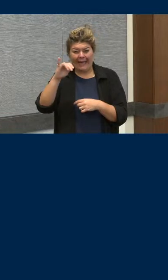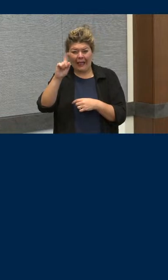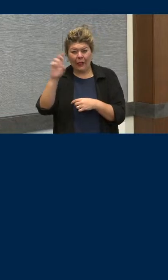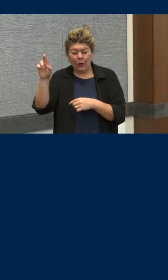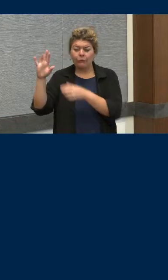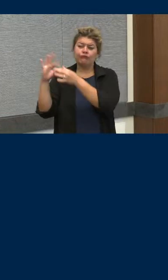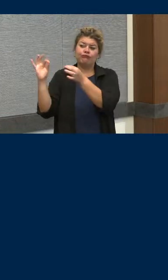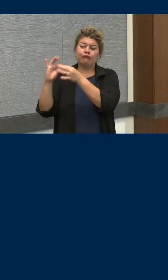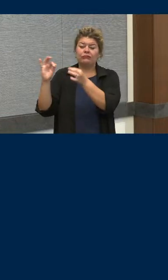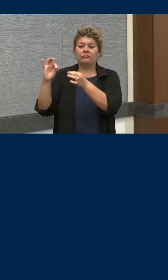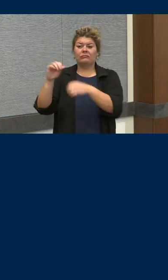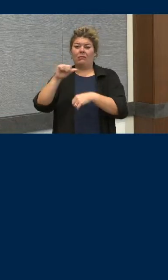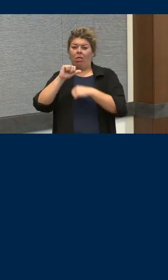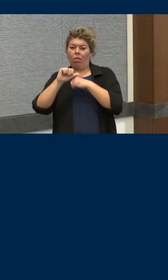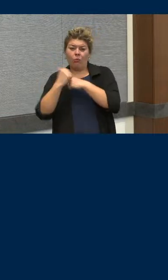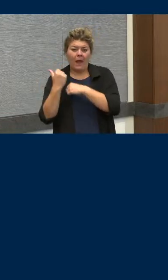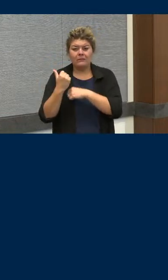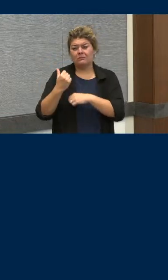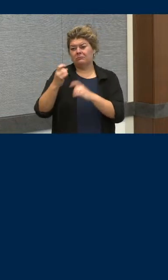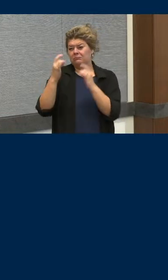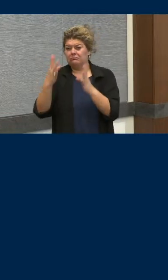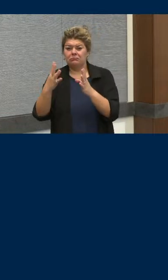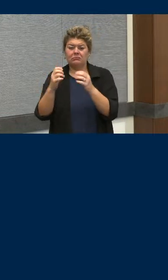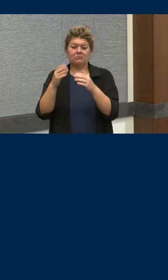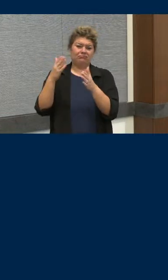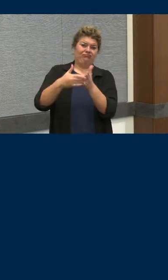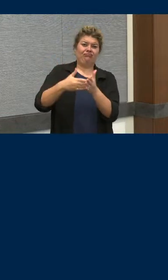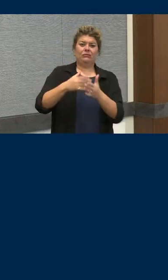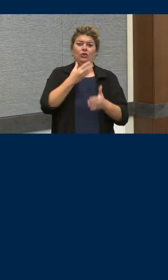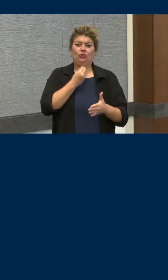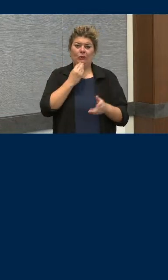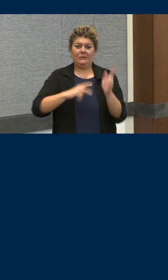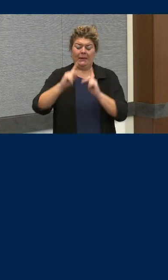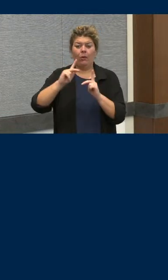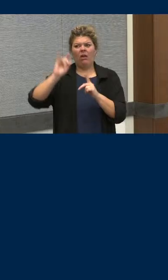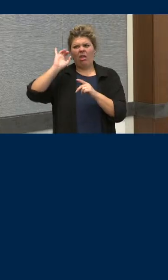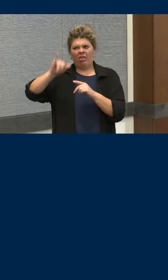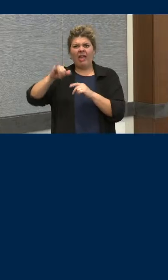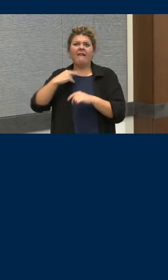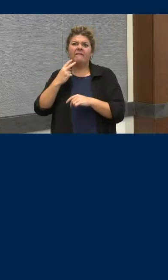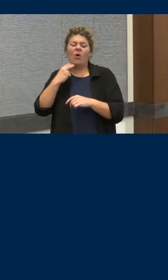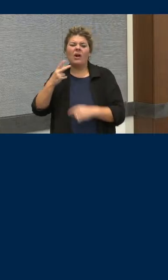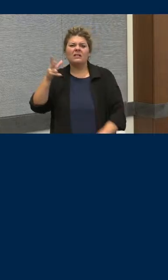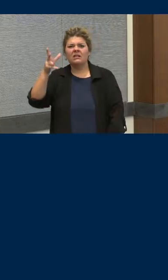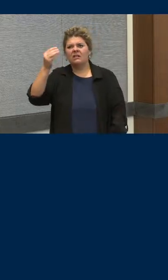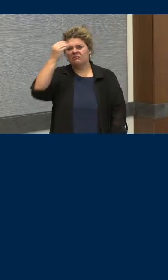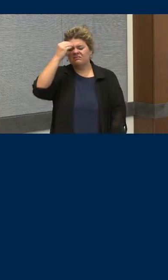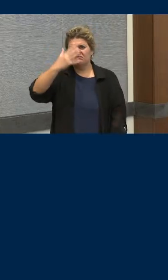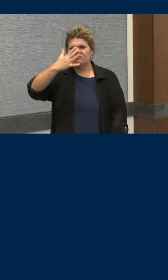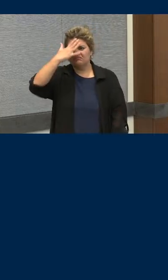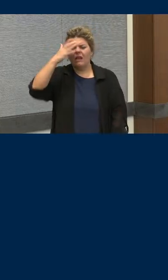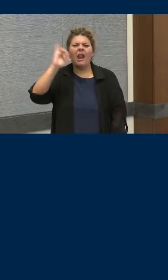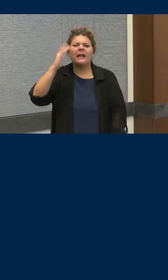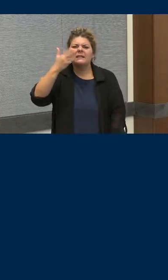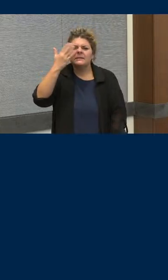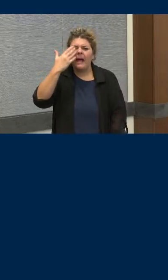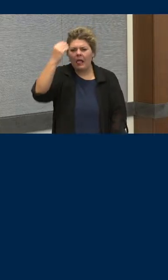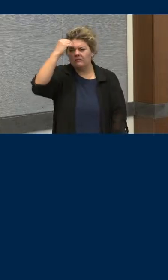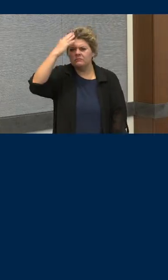the Jews. It's forever in your mind, like a smell, the voice of that man . . . .